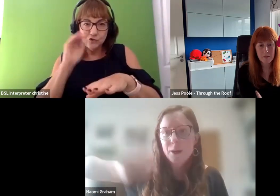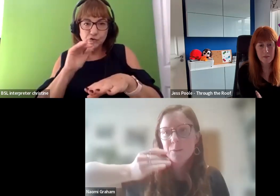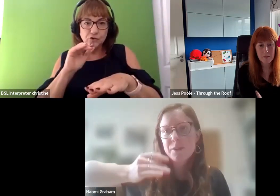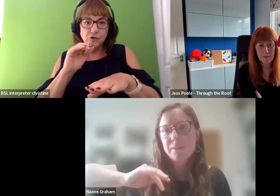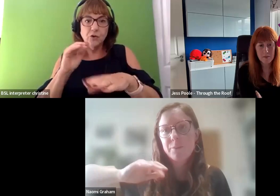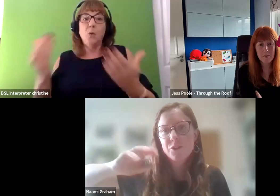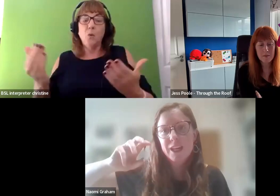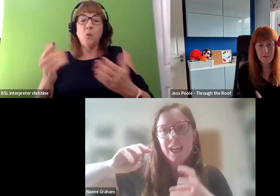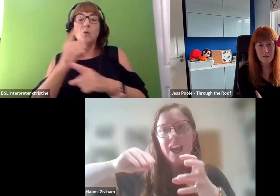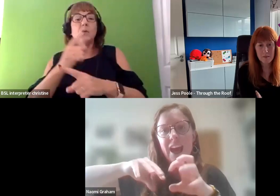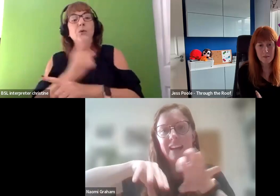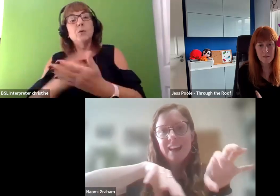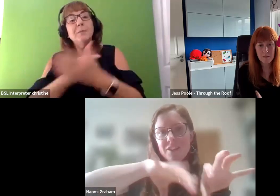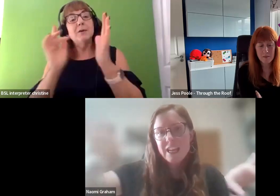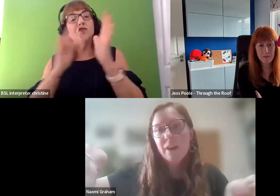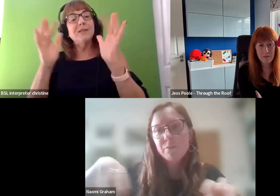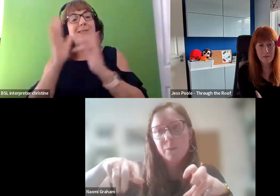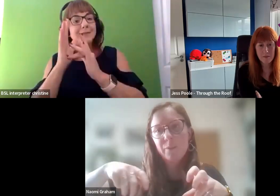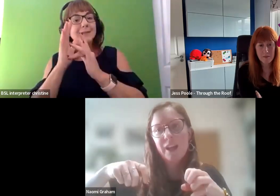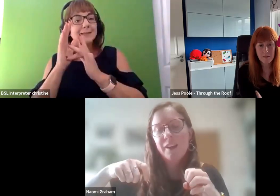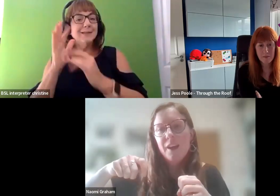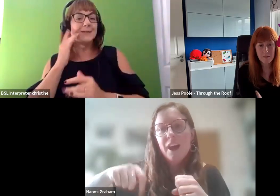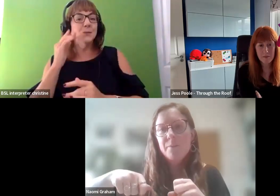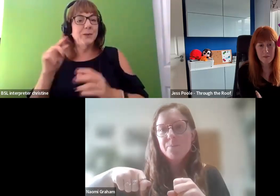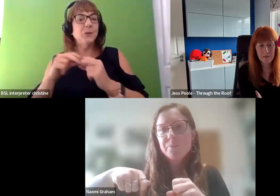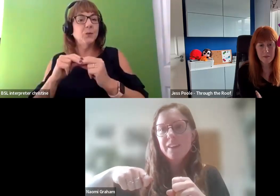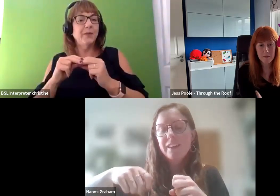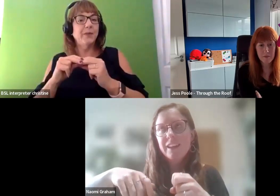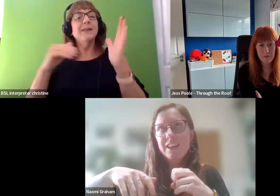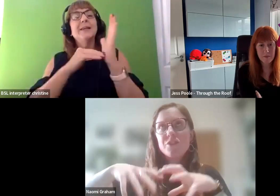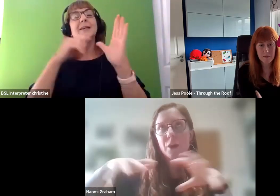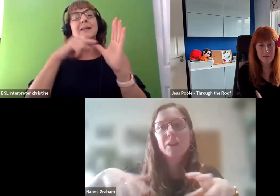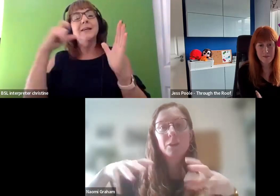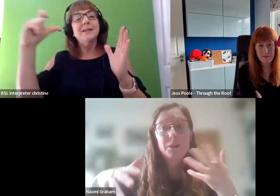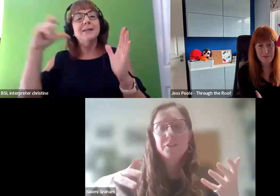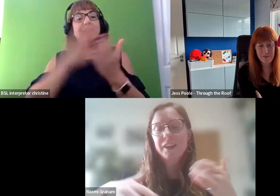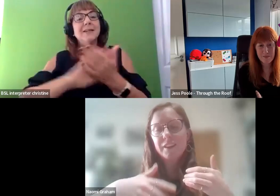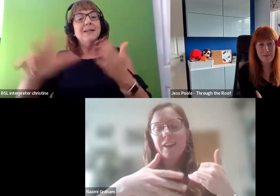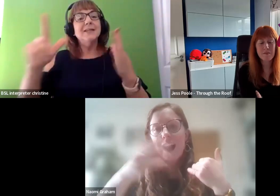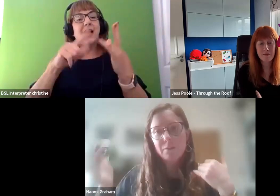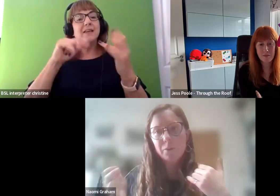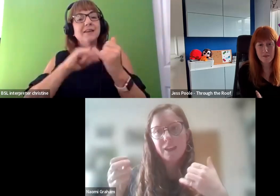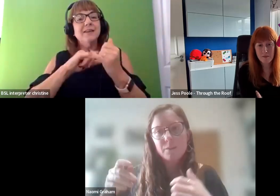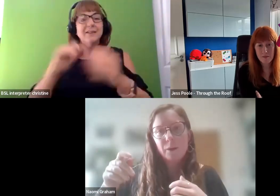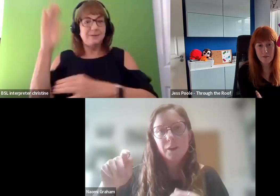welcomes him down the tree and actually everyone then he's showing the community that everybody is